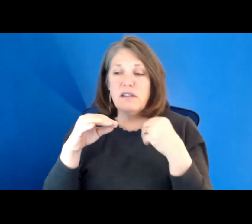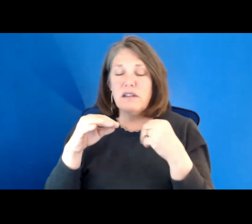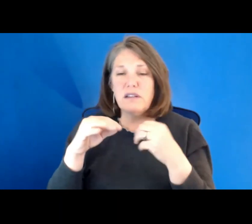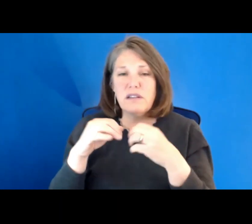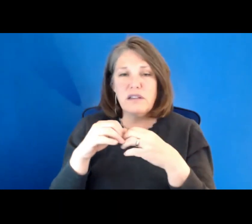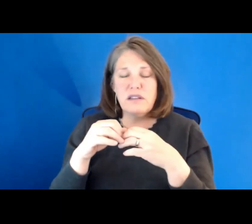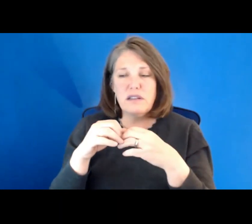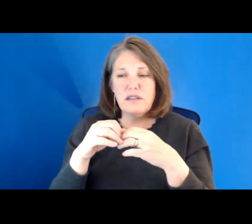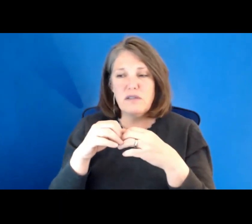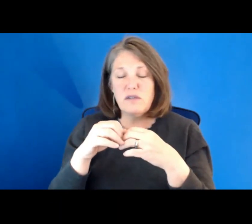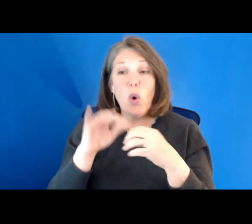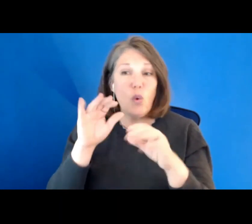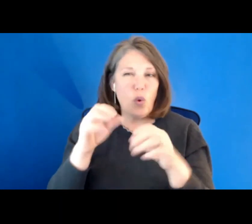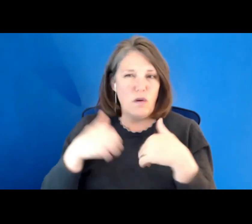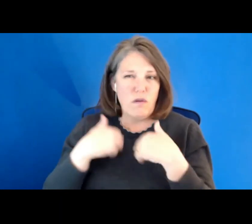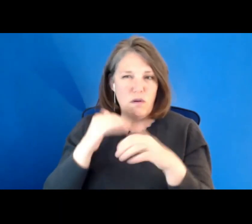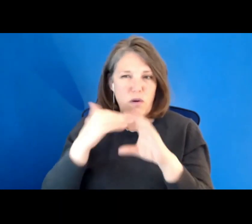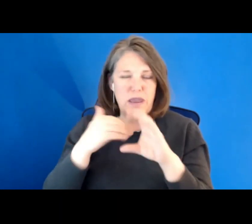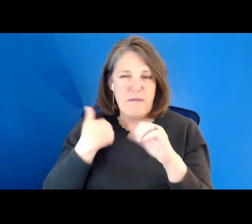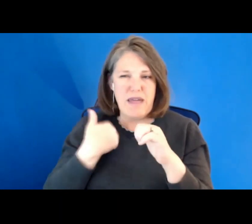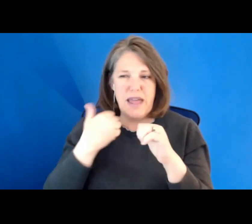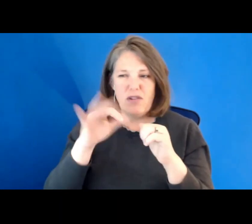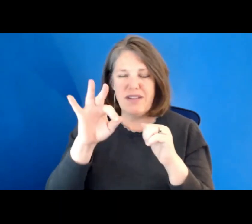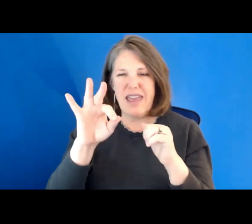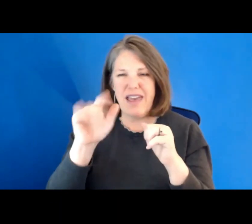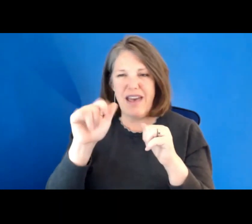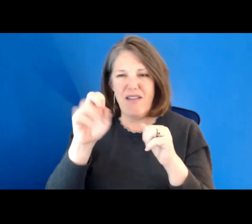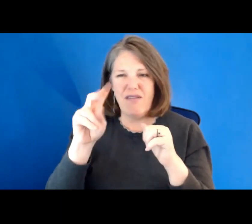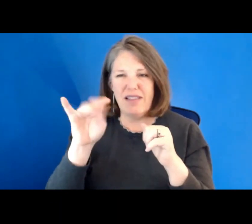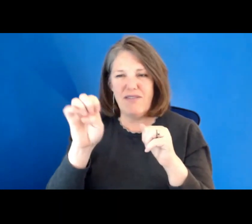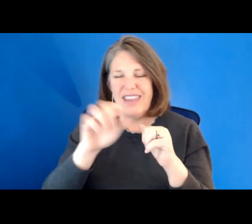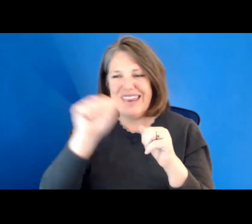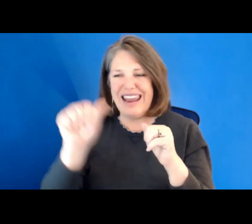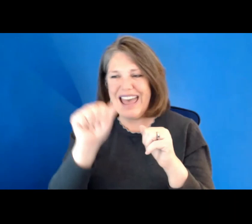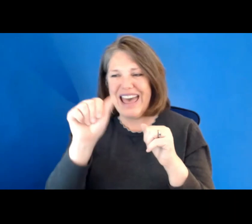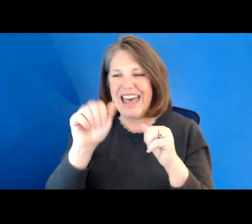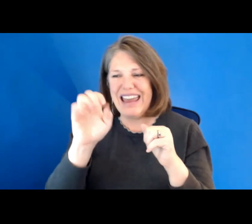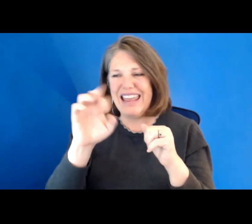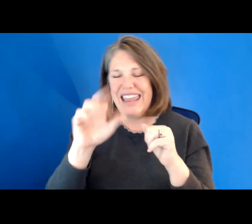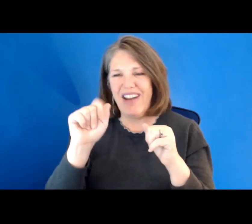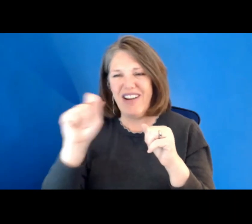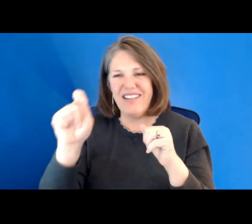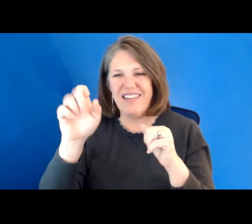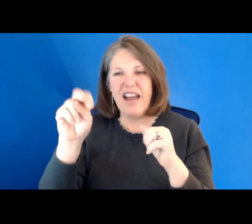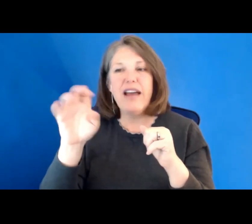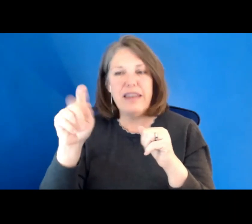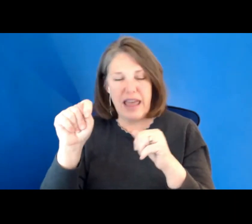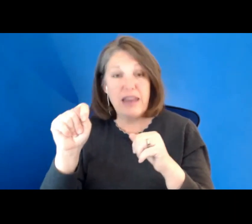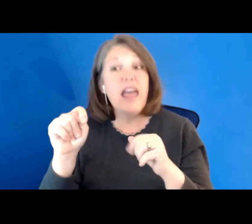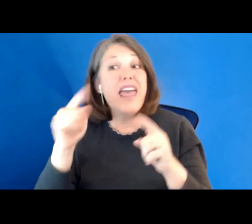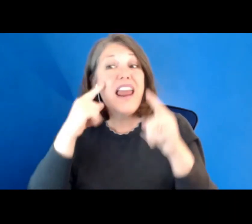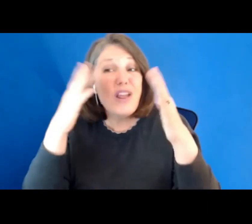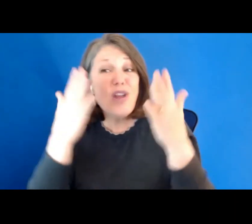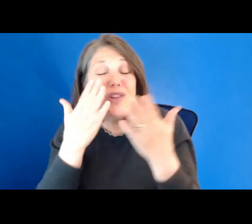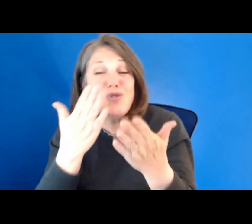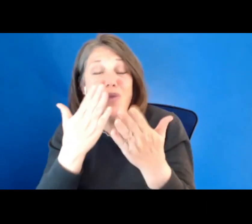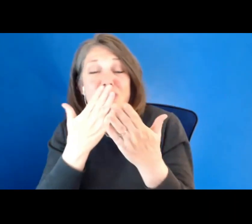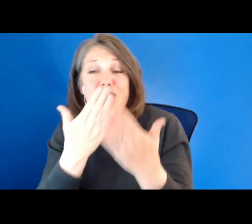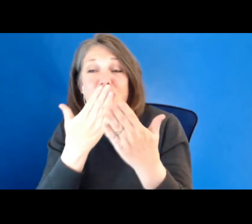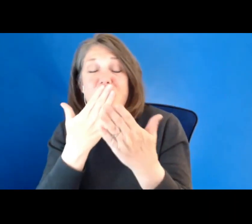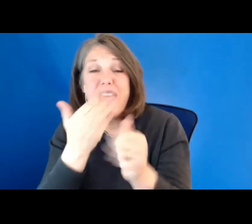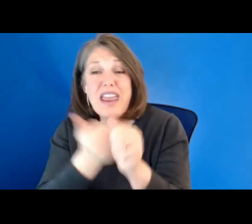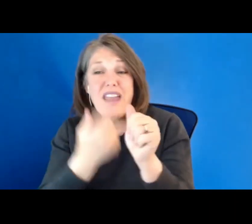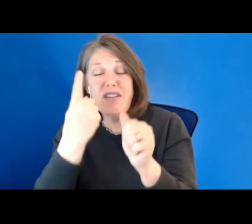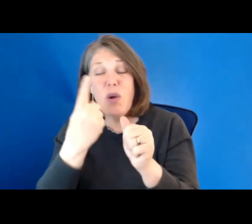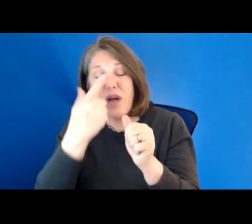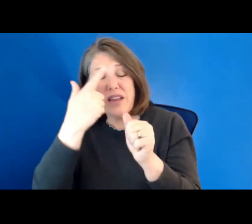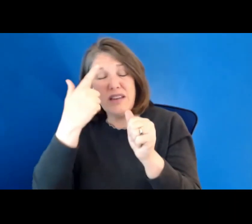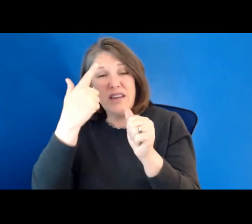17:48:32 >> FELICE LEVINE: I just want to thank all of you. I hope you feel that this